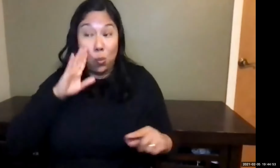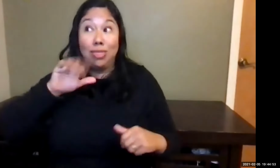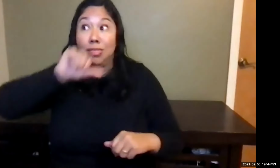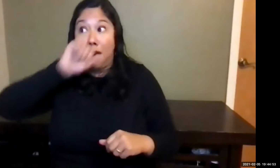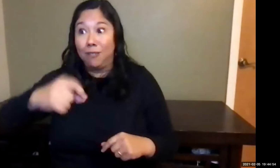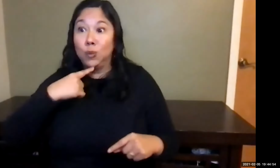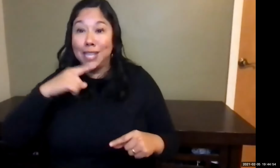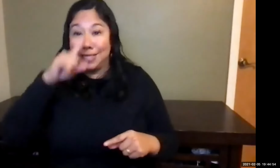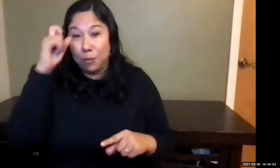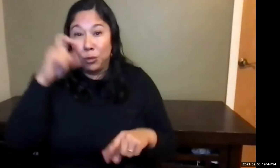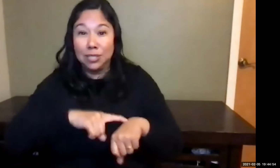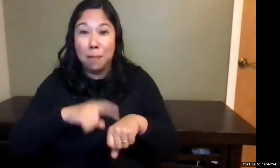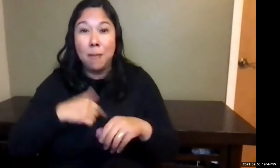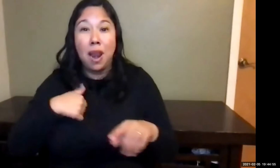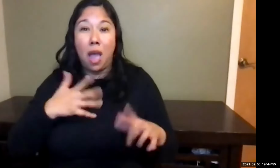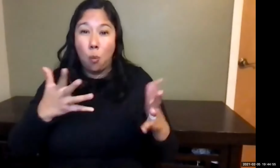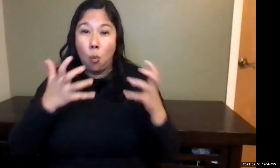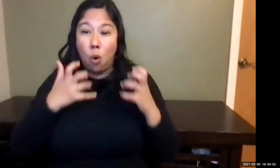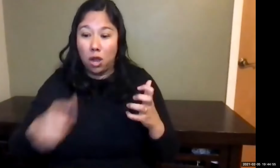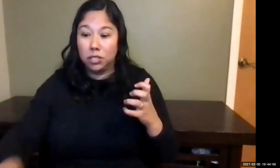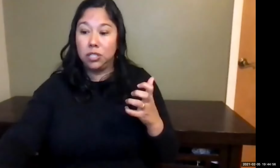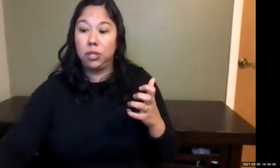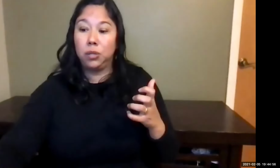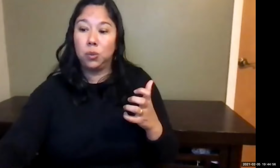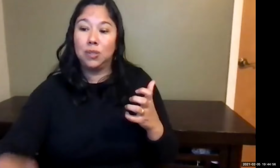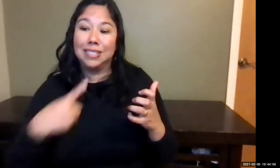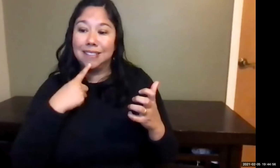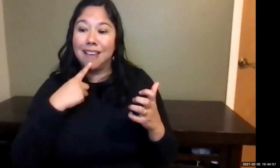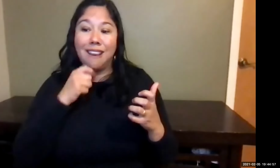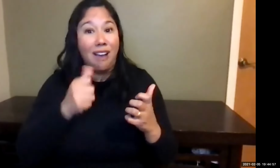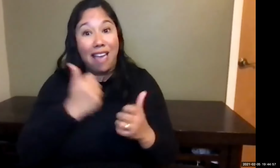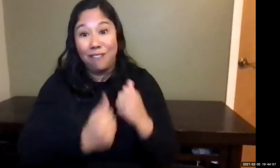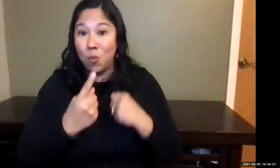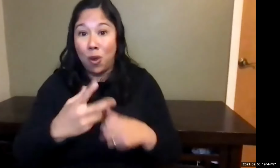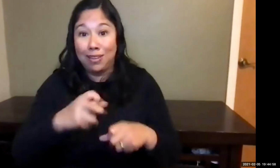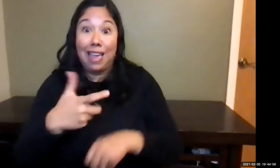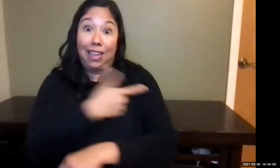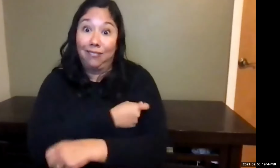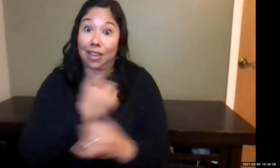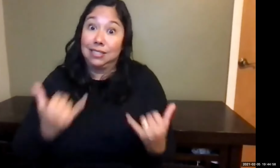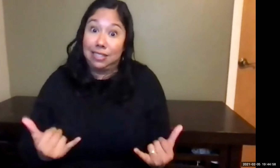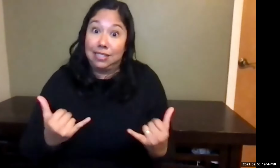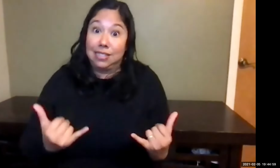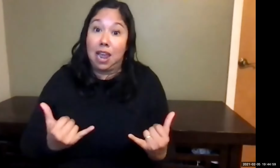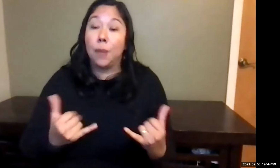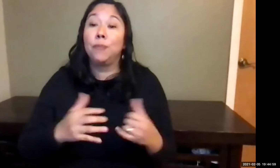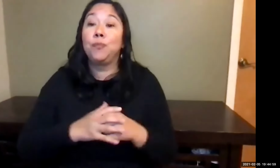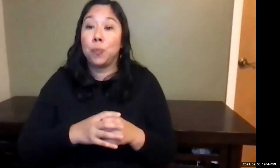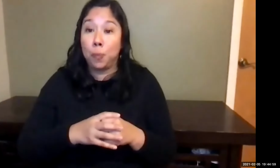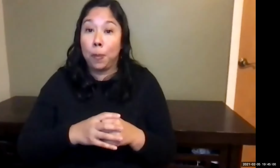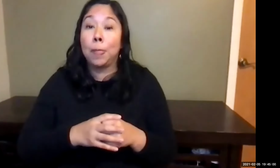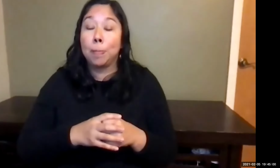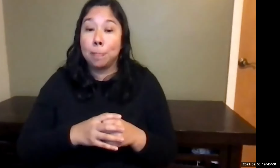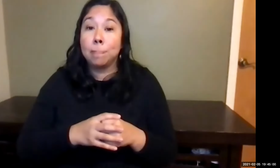I also want to acknowledge that we don’t – not even everyone can get vaccines now, right? Especially children.